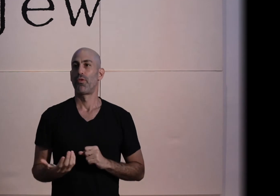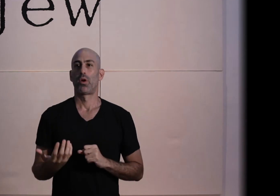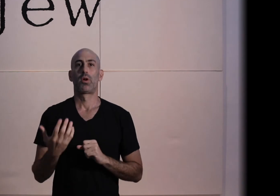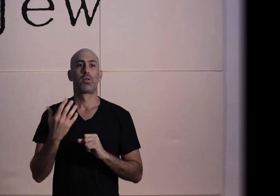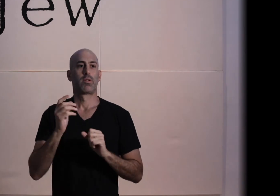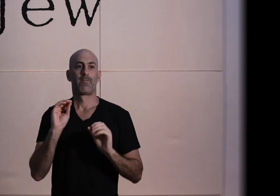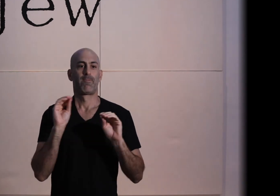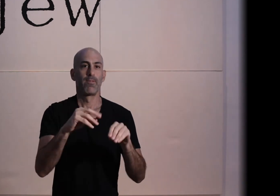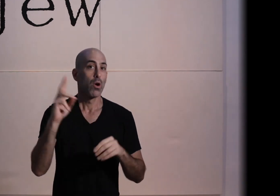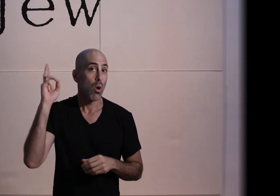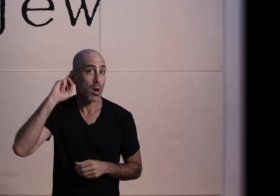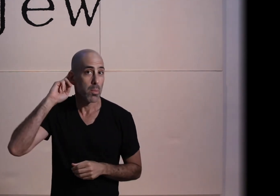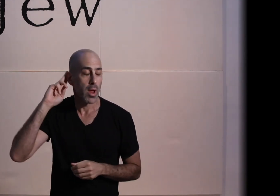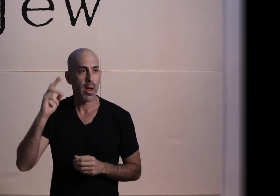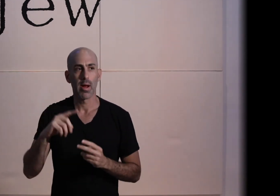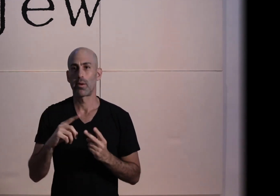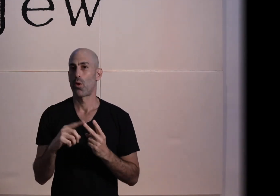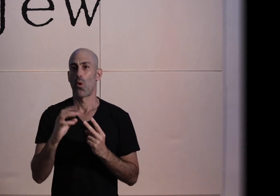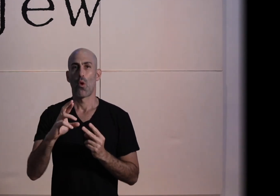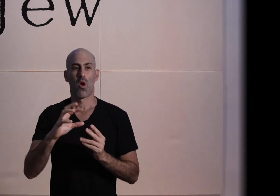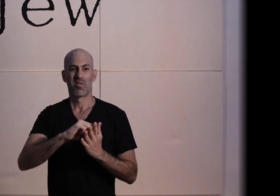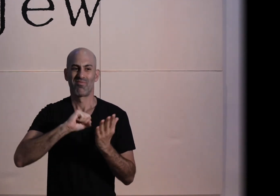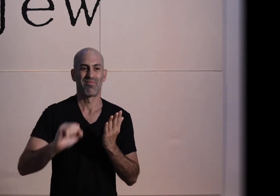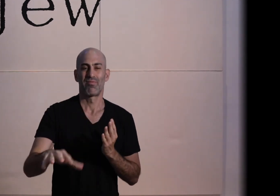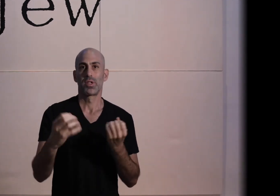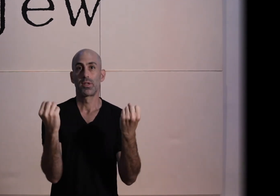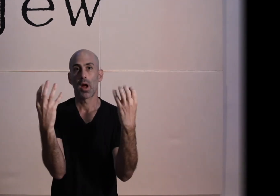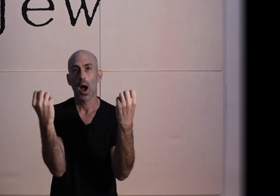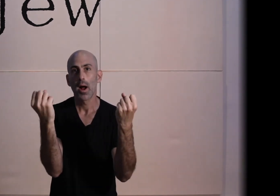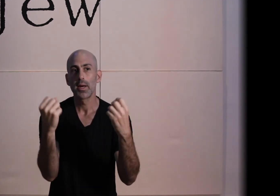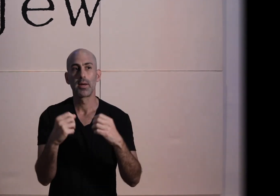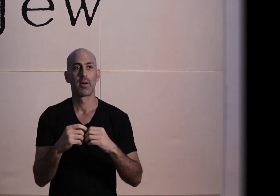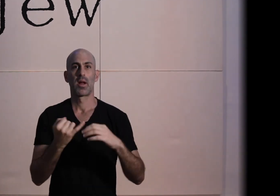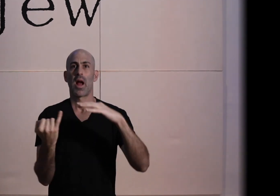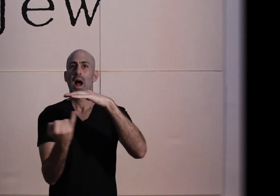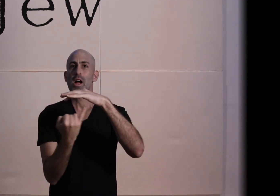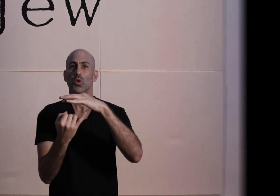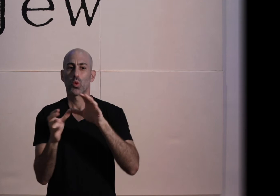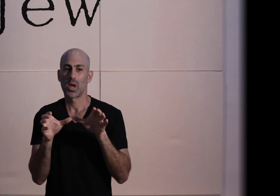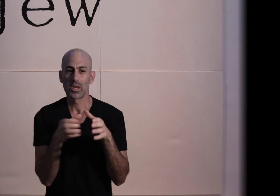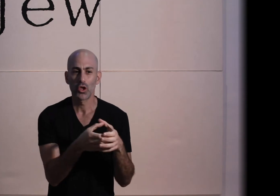Whether it’s through the insertion of cochlear implants, the elimination of sign language, or through isolation,